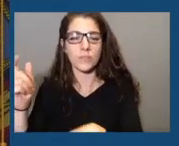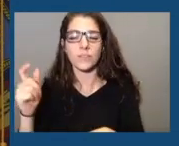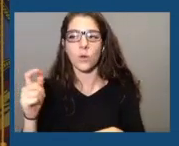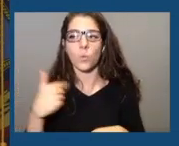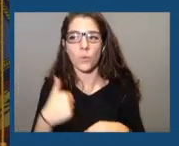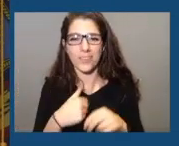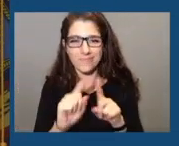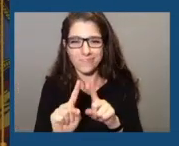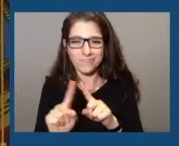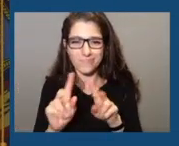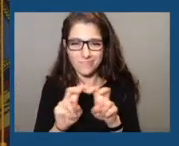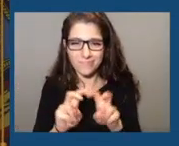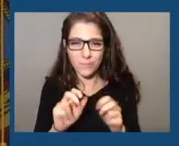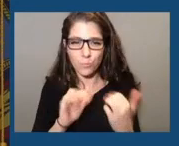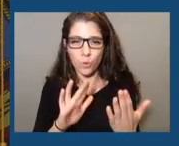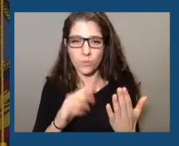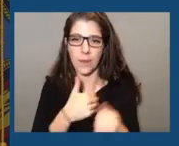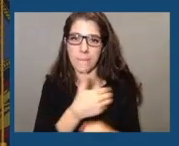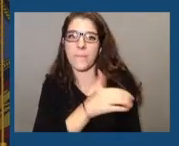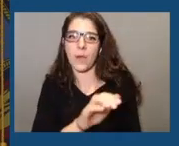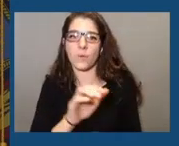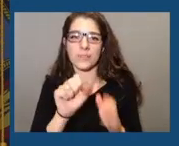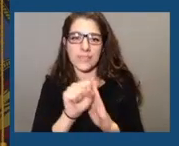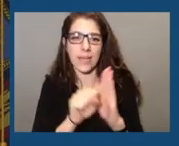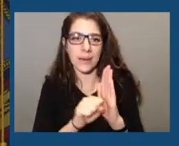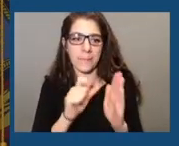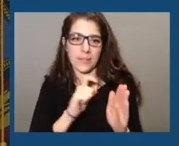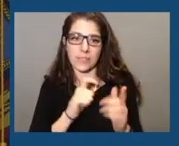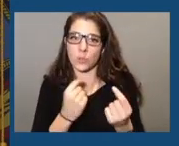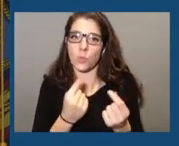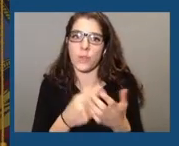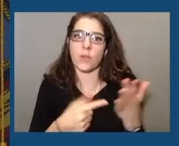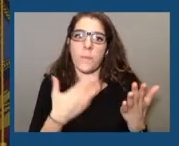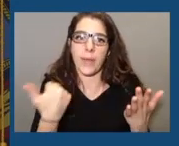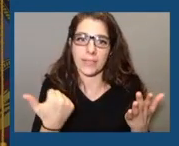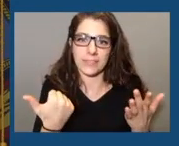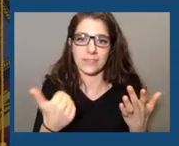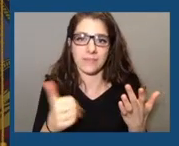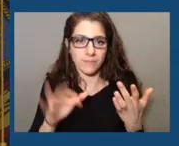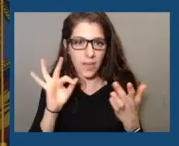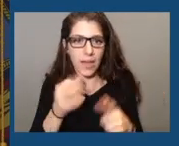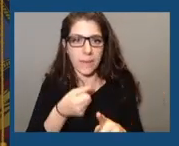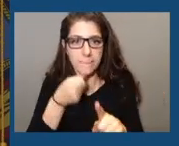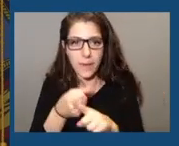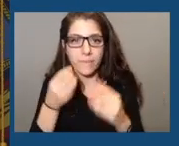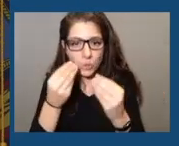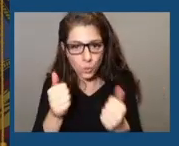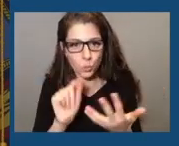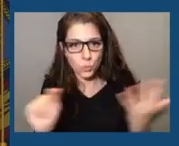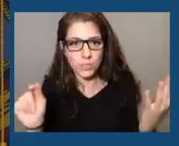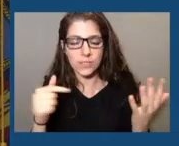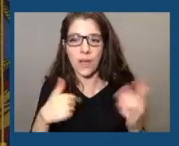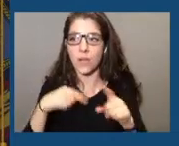I empower the state police to do what they do best to find meaningful impactful solutions. I rely on that. I don't sit in